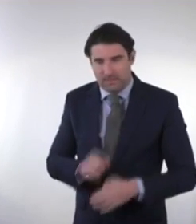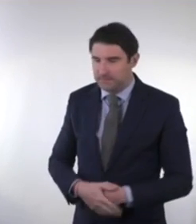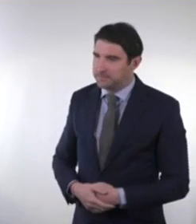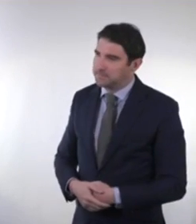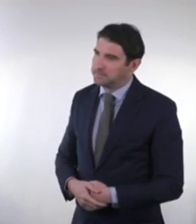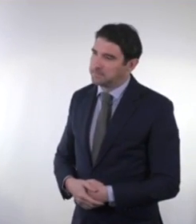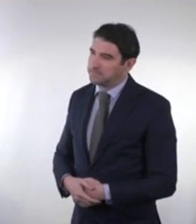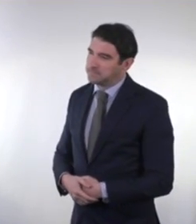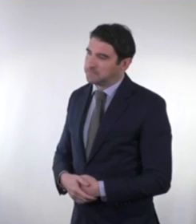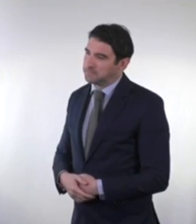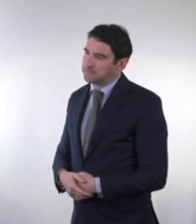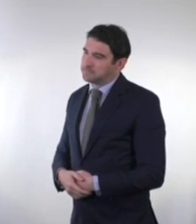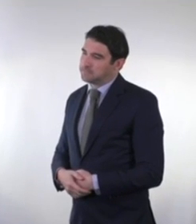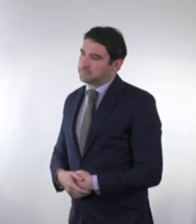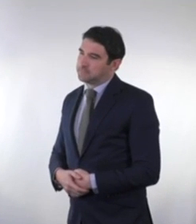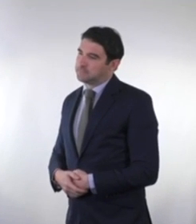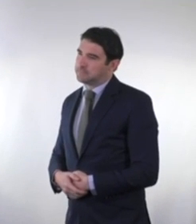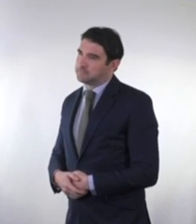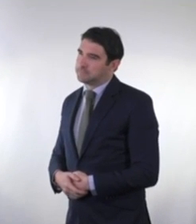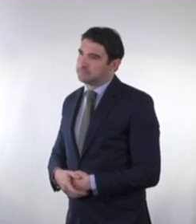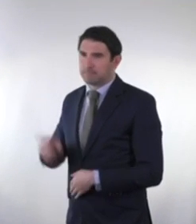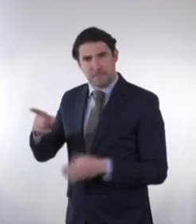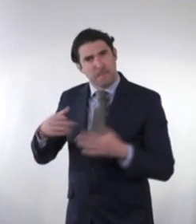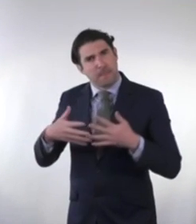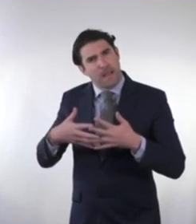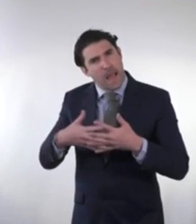of the A&E at Cheltenham General Hospital? The local hospitals trust